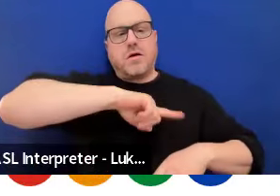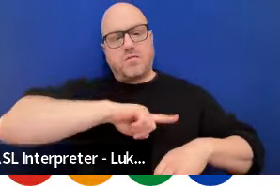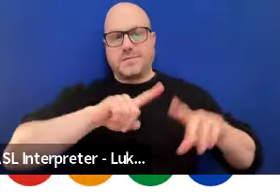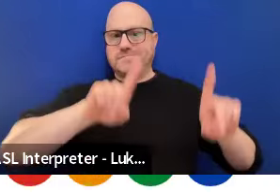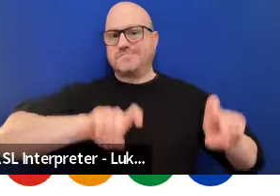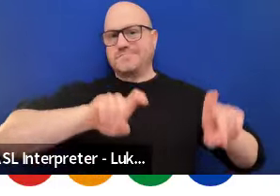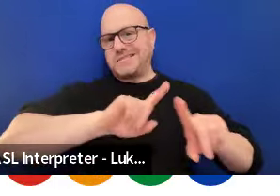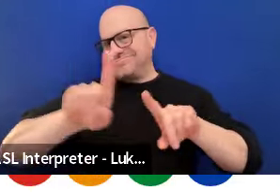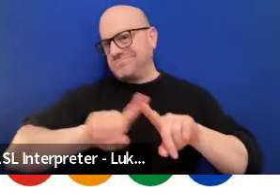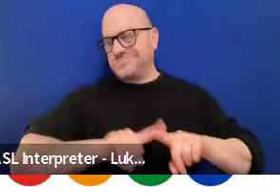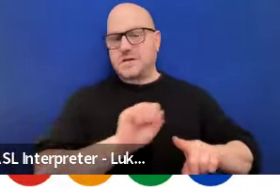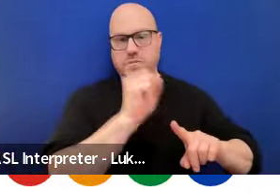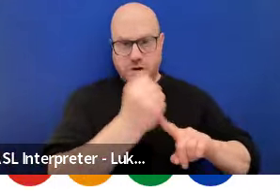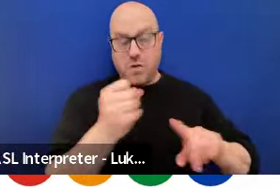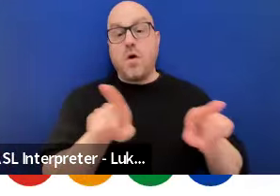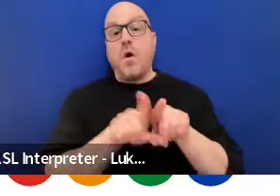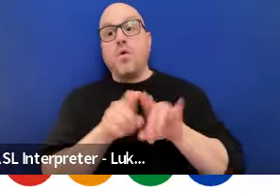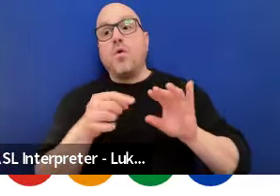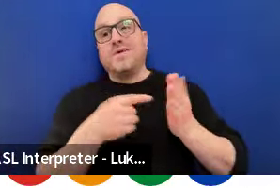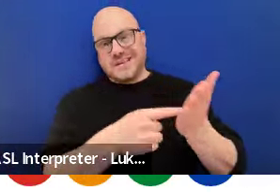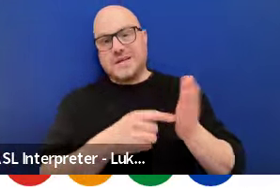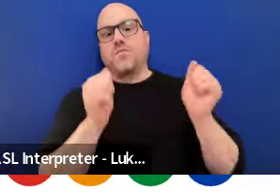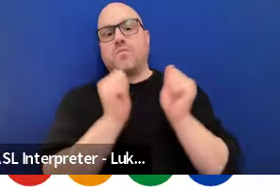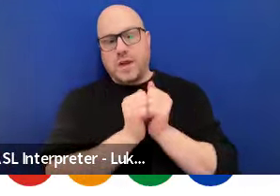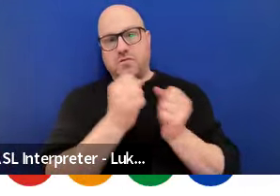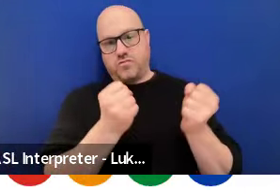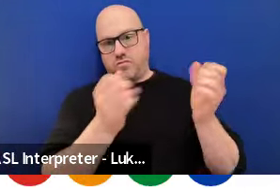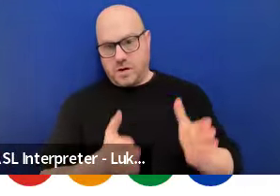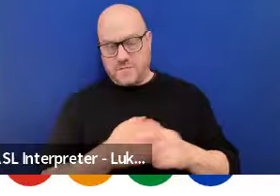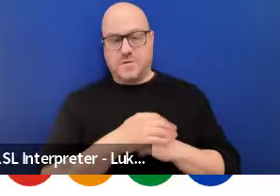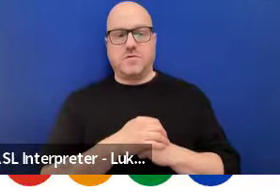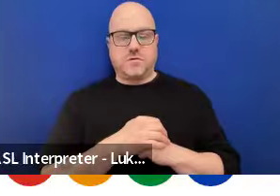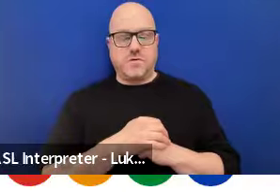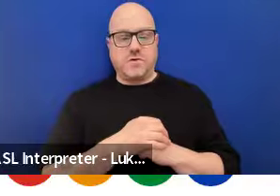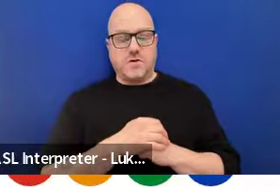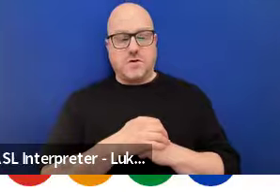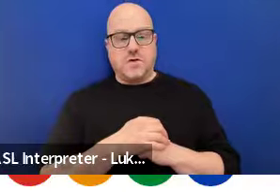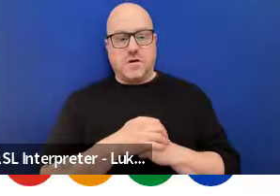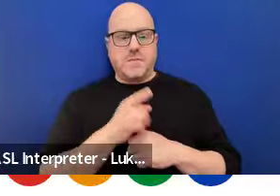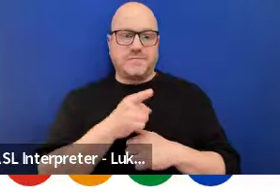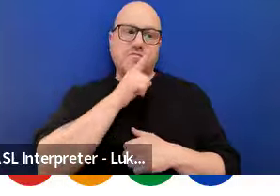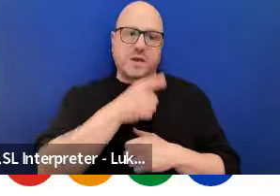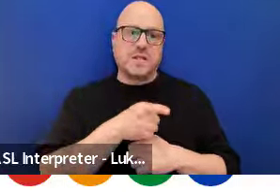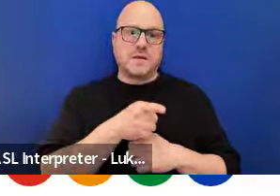AMOUNTS OF BAGGAGE. WE DID A LOT OF SIMULATIONS OF DIFFERENT CASES.